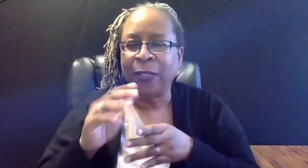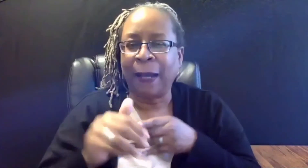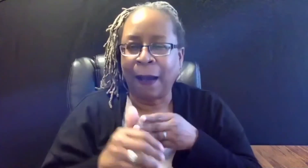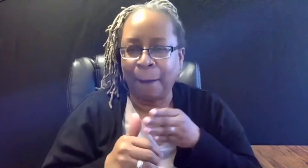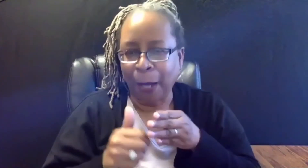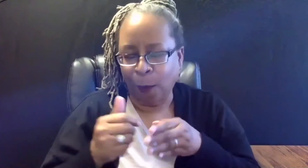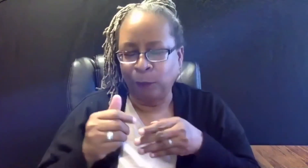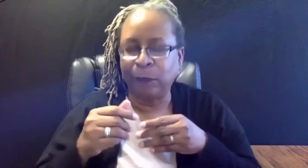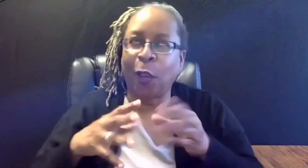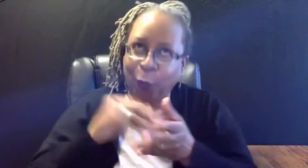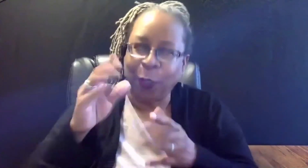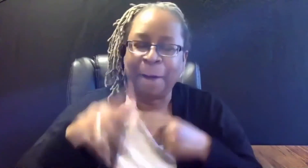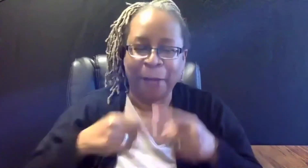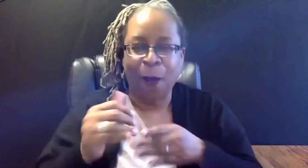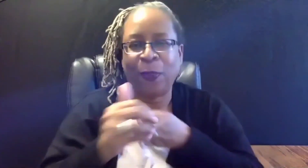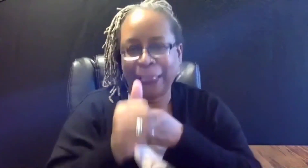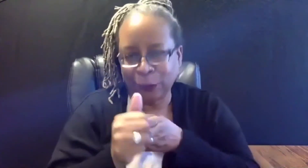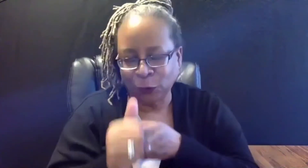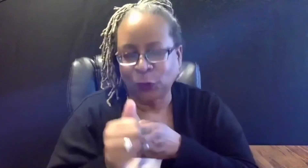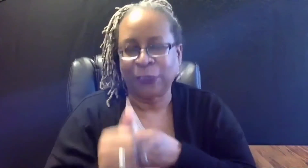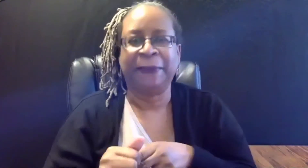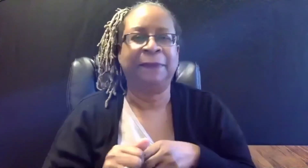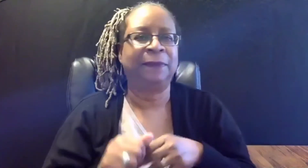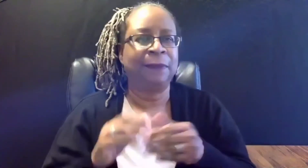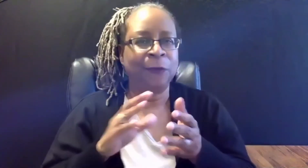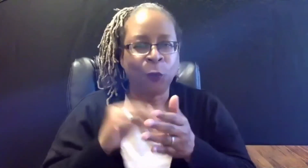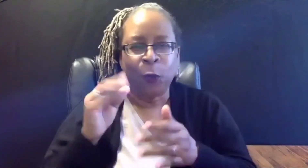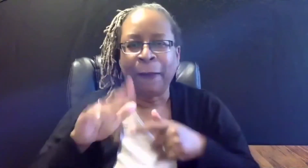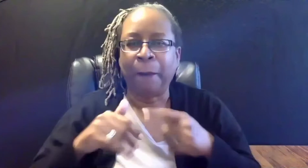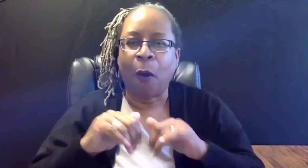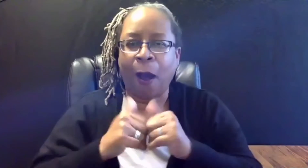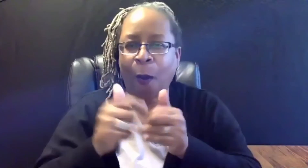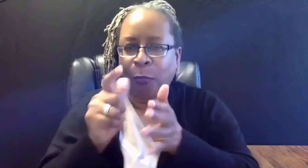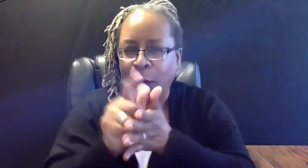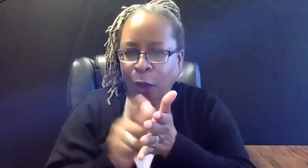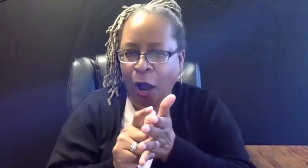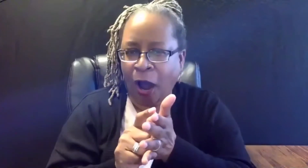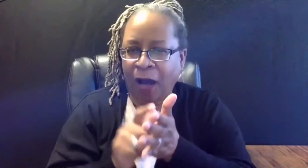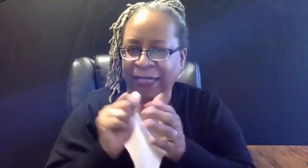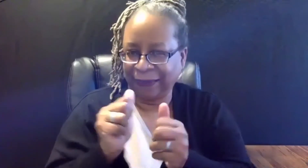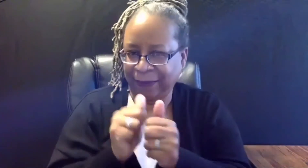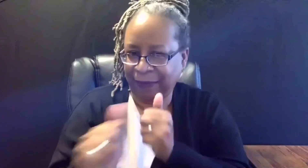it was just such a wonderful group. It was great to learn about the leadership structure,